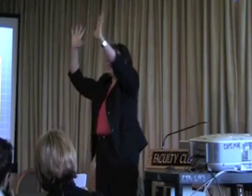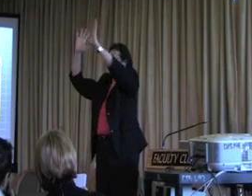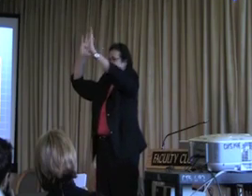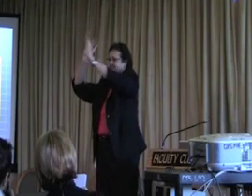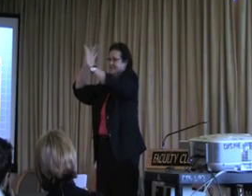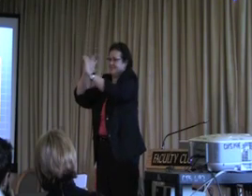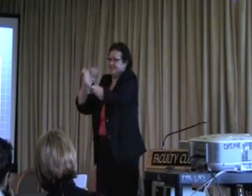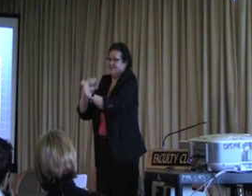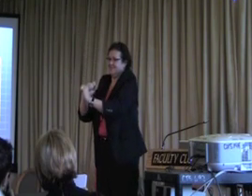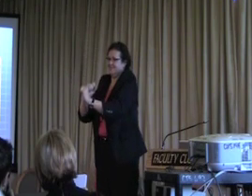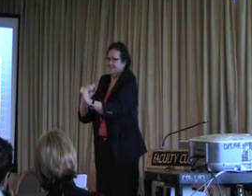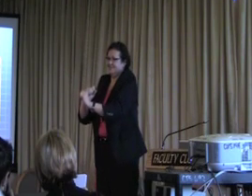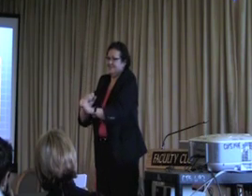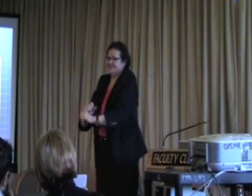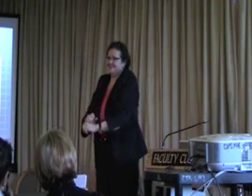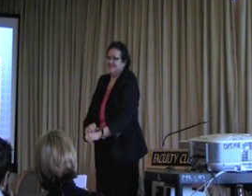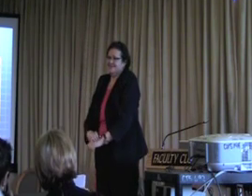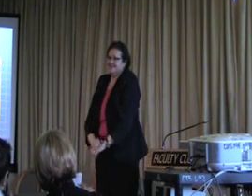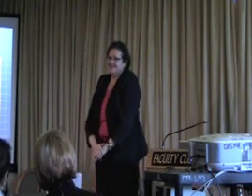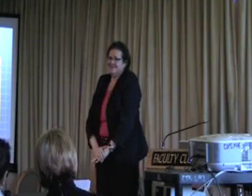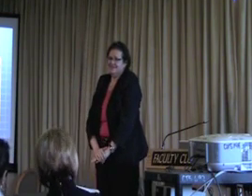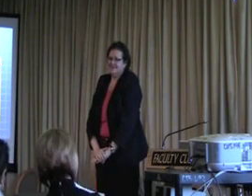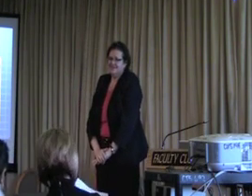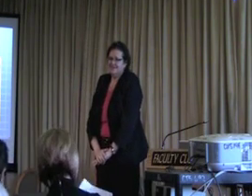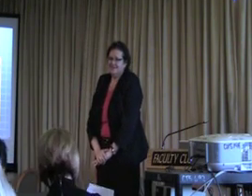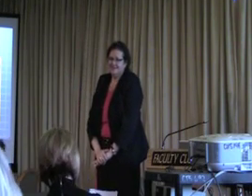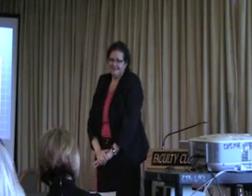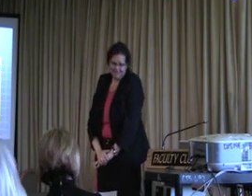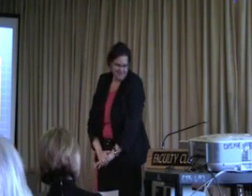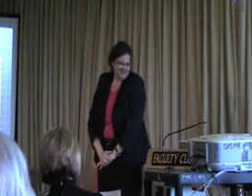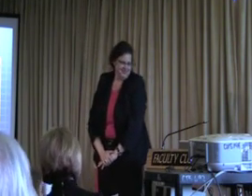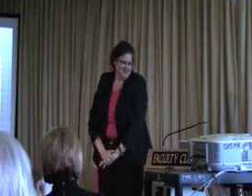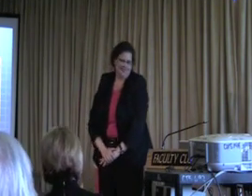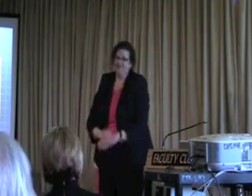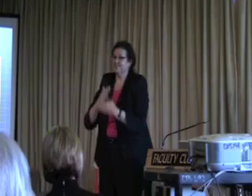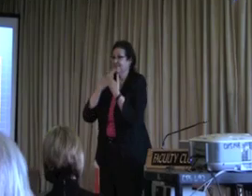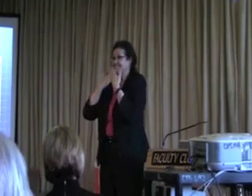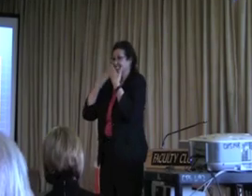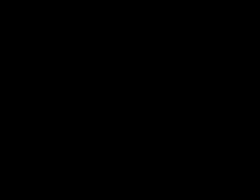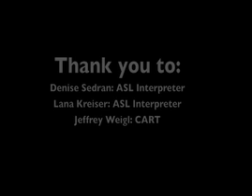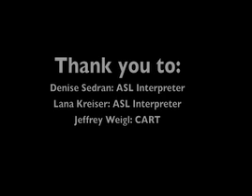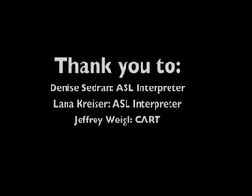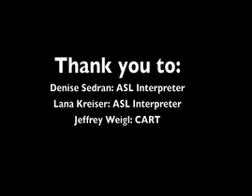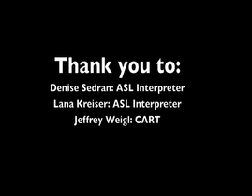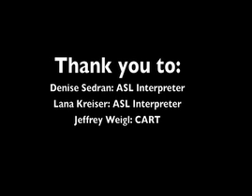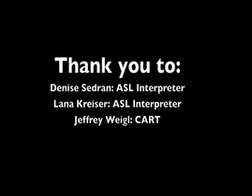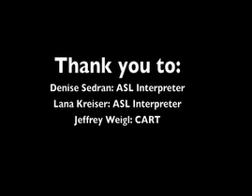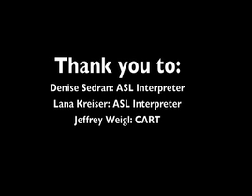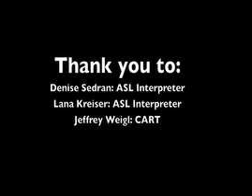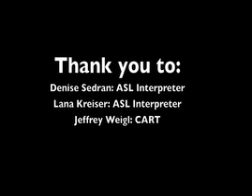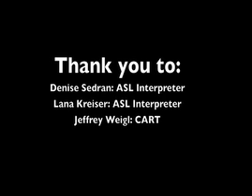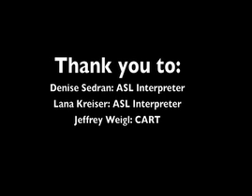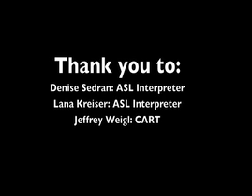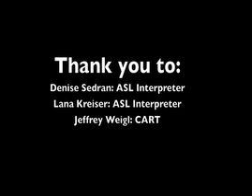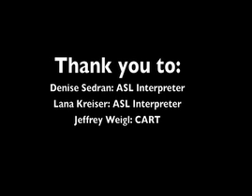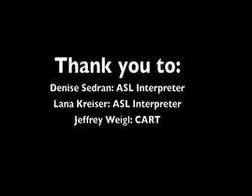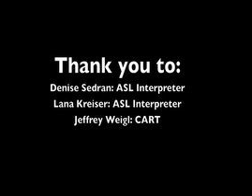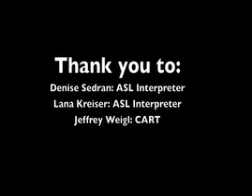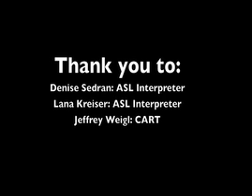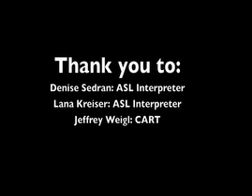. Thank you, everyone. pZpZpZ hd5w gd?u gd?u gd?u gdd5w hd5w hd5w hd5w gdd5w gdd5w [Content_Types].xml #!MB ;c=1 _rels/.rels theme/theme/themeManager.xml sQ}# theme/theme/theme1.xml G$$DA : BR {i5@R V*[_X ,l\Y Ssd+r] 5\|E Vky- V4Ej 6NGU s?^V * 7;wP EBU` 5<V8 LStf+] C9P^ wB>VD GGHPXNT, /M,W m2iU [[v _Xtl theme/theme/_rels/themeManager.xml.rels 6?$Q K(M&$R(.1 [Content_Types].xmlPK _rels/.relsPK theme/theme/themeManager.xmlPK theme/theme/theme1.xmlPK theme/theme/_rels/themeManager.xml.relsPK <a:clrMap xmlns:a="http://schemas.openxmlformats.org/drawingml/2006/main" bg1="lt1" tx1="dk1" bg2="lt2" tx2="dk2" accent1="accent1" accent2="accent2" accent3="accent3" accent4="accent4" accent5="accent5" accent6="accent6" hlink="hlink"